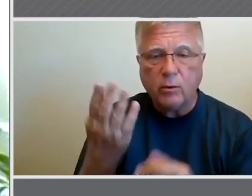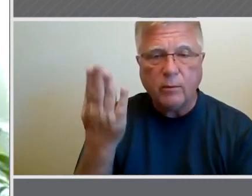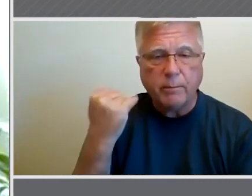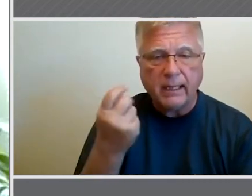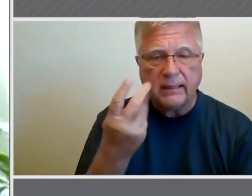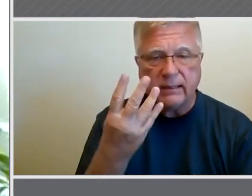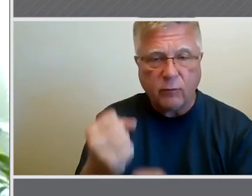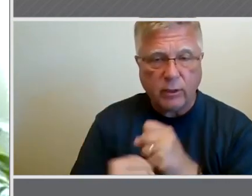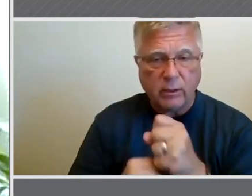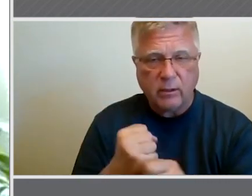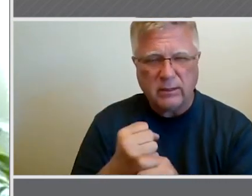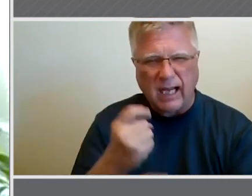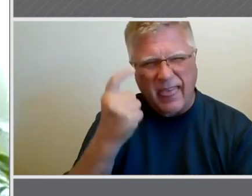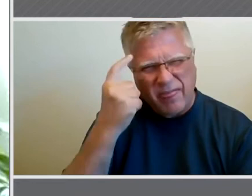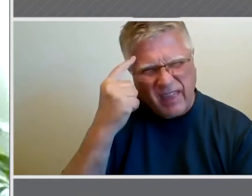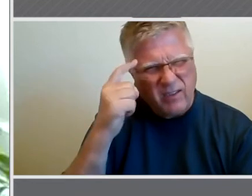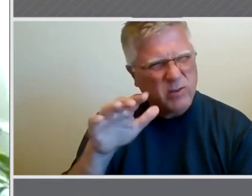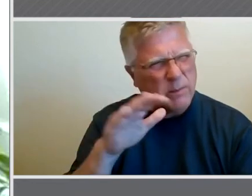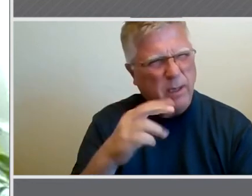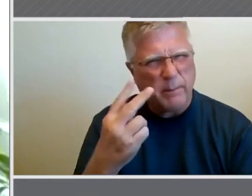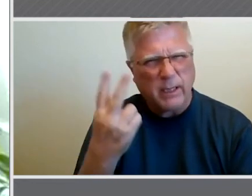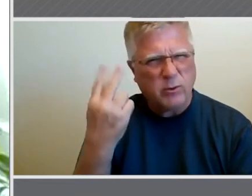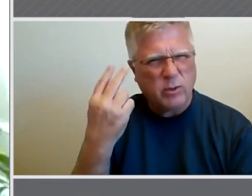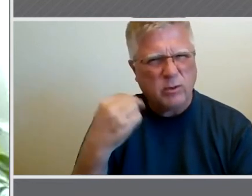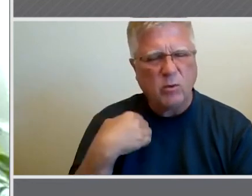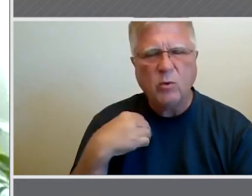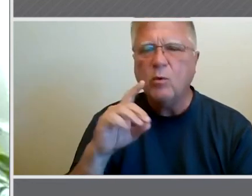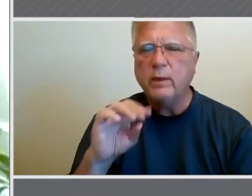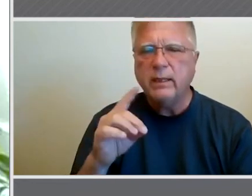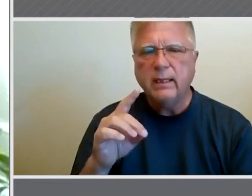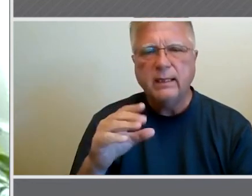Two years ago I think was the first time we did the housing Opportunity Fund.